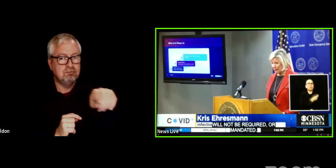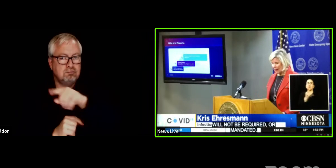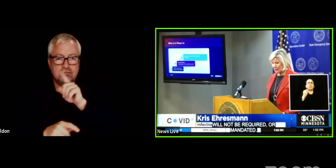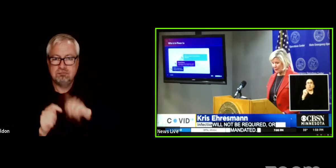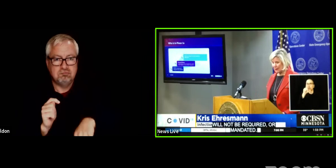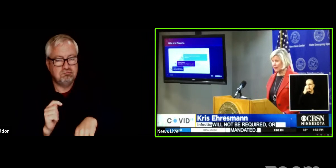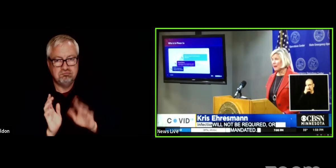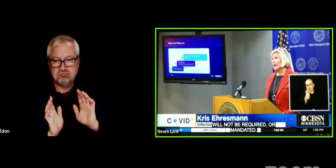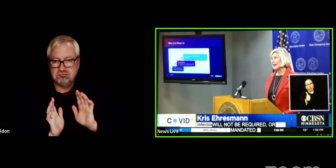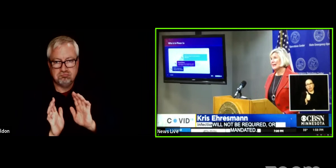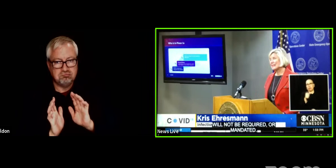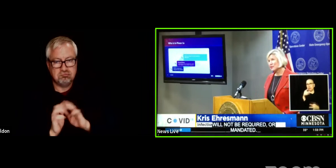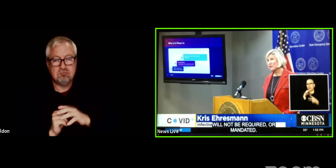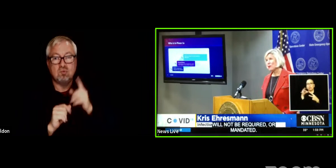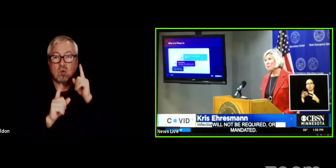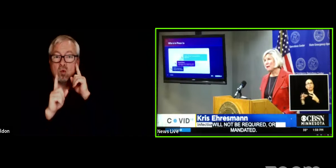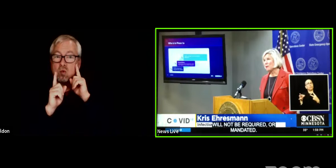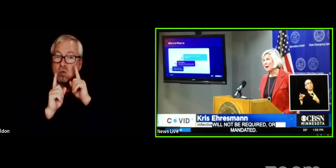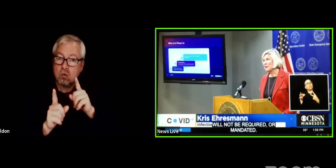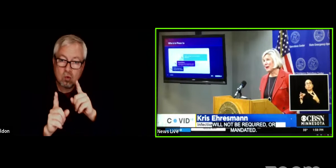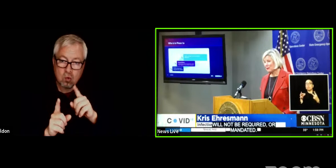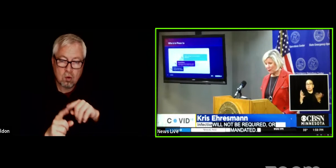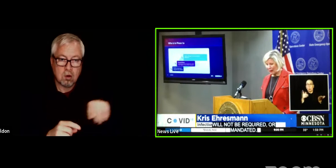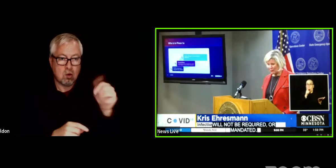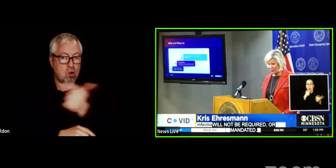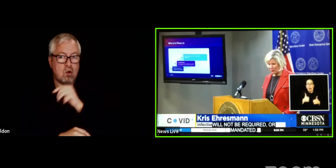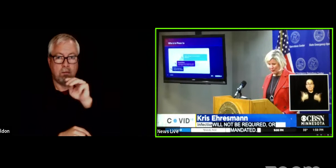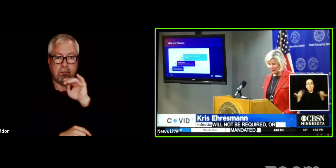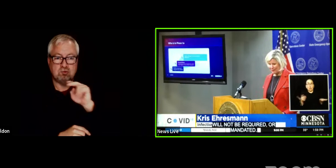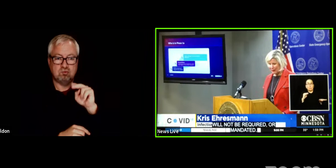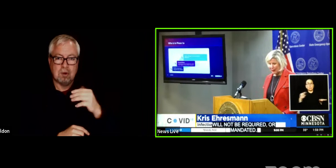VACCINATED. IT JUST WON'T BE RIGHT AWAY FOR EVERYONE.